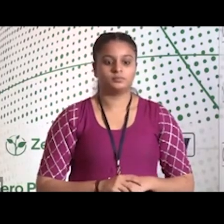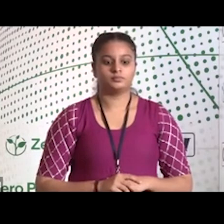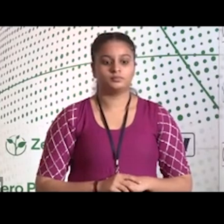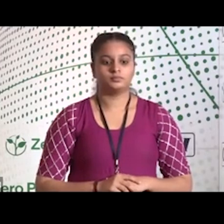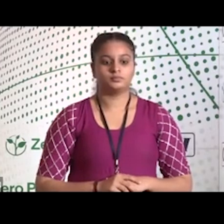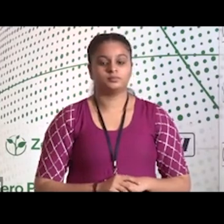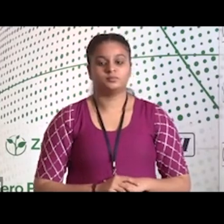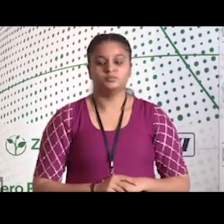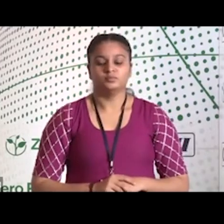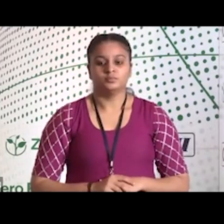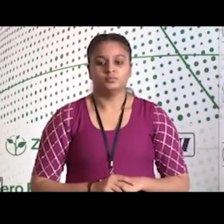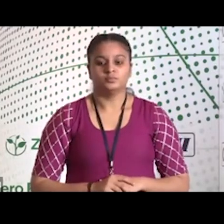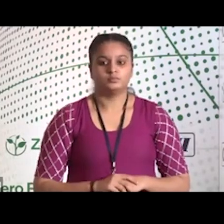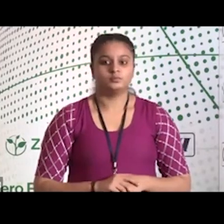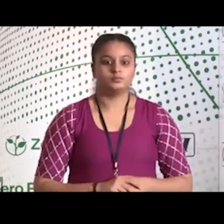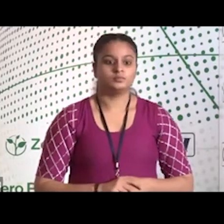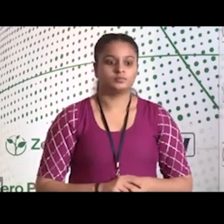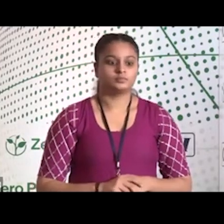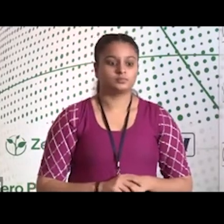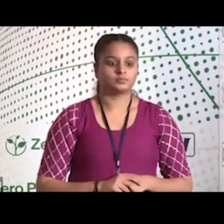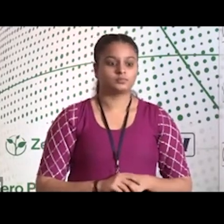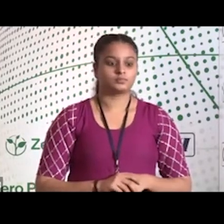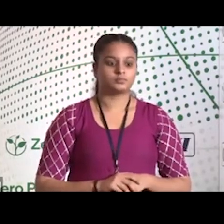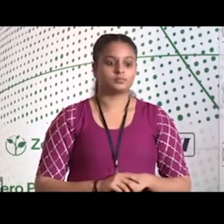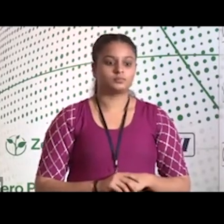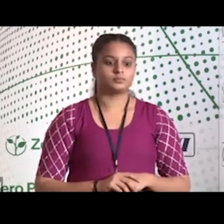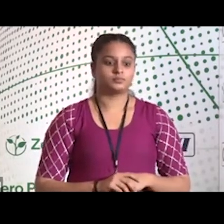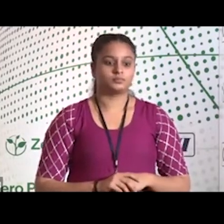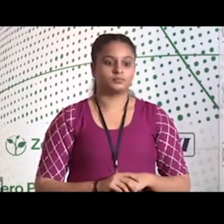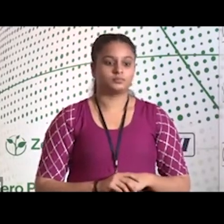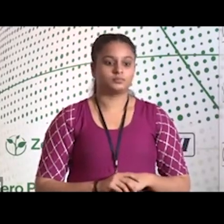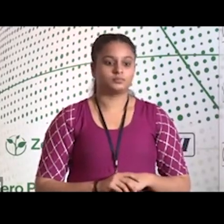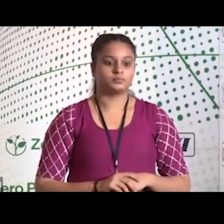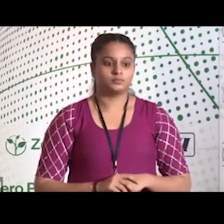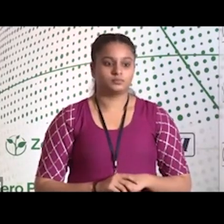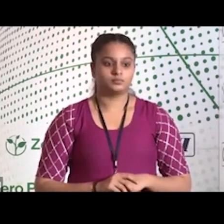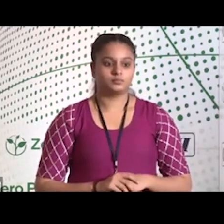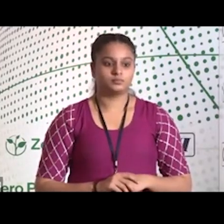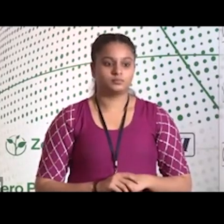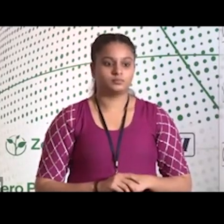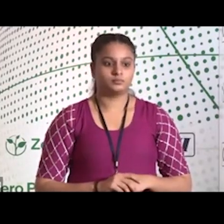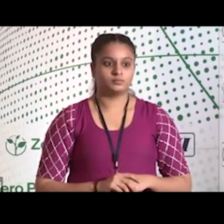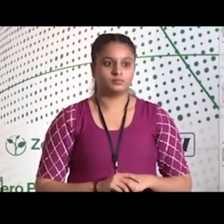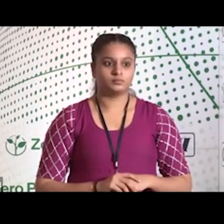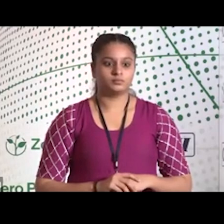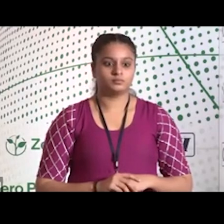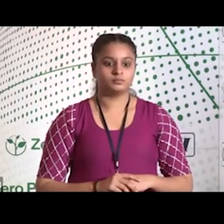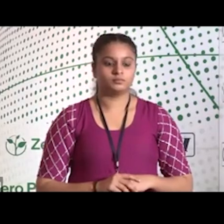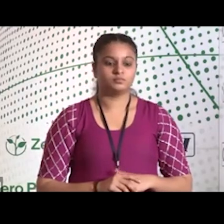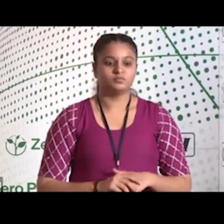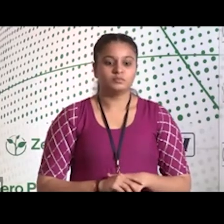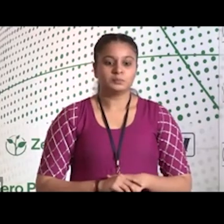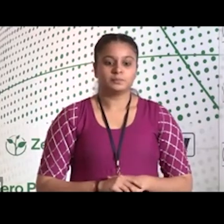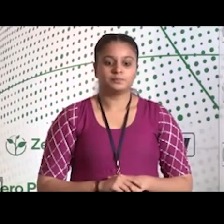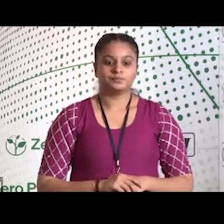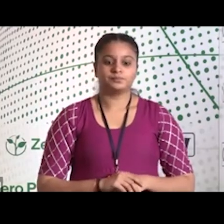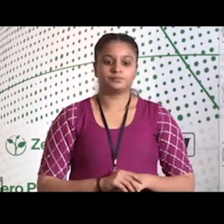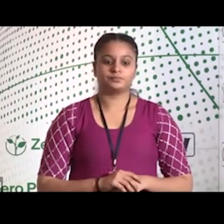of the vulnerable communities that they focus on and they try and bring being into that training so that they can become independent and can.